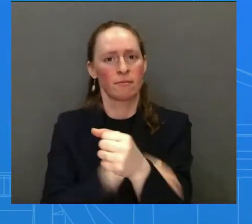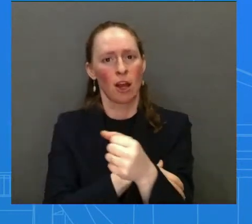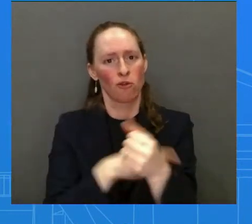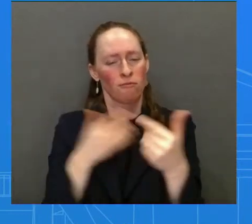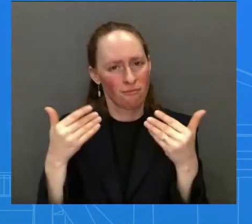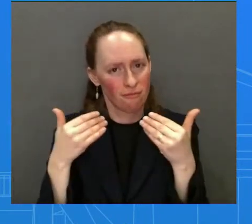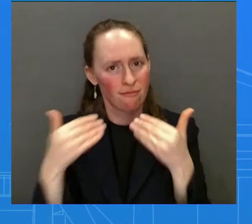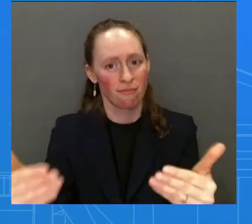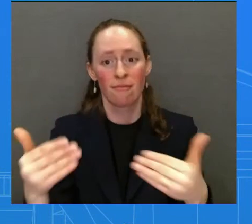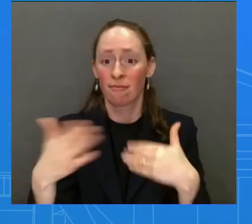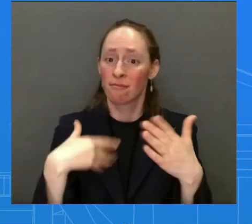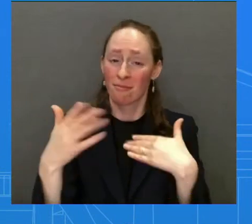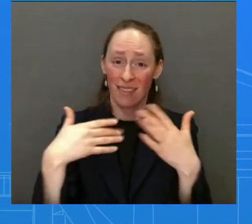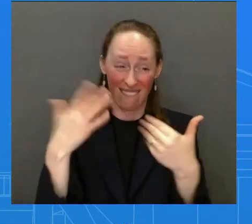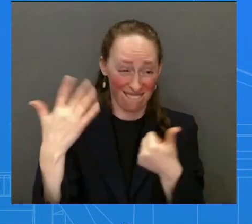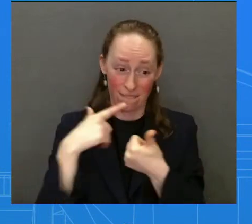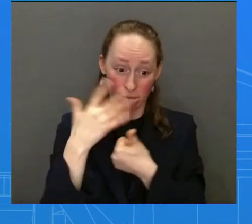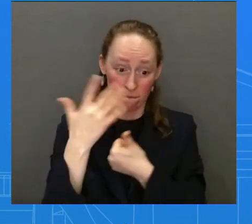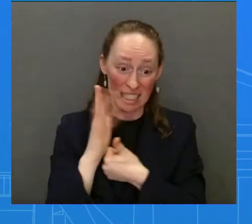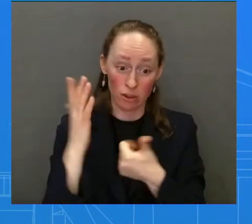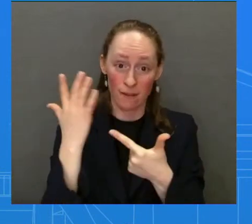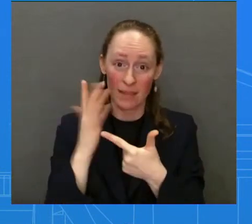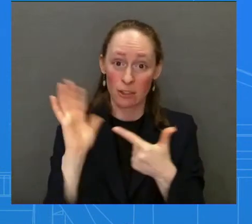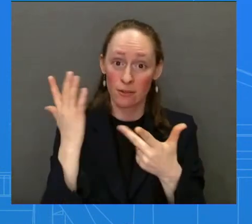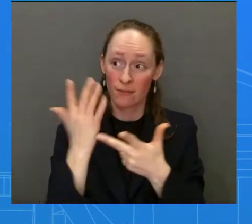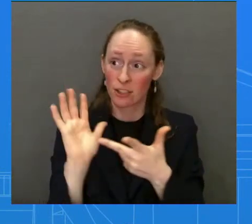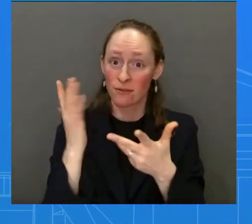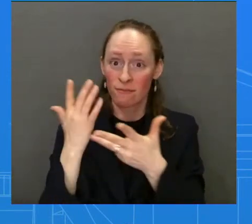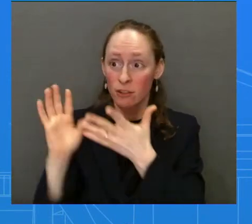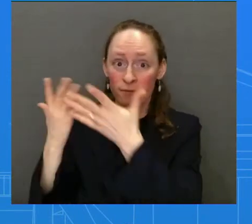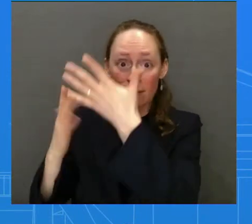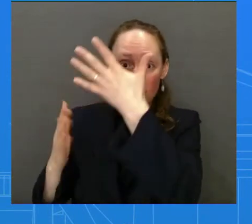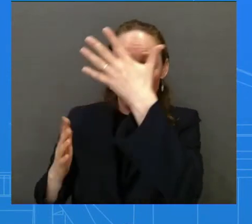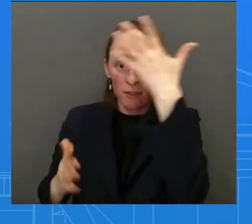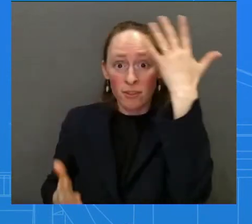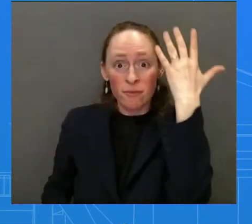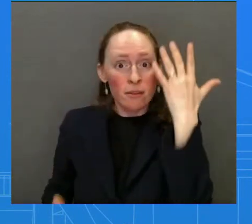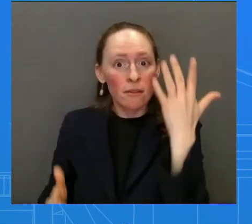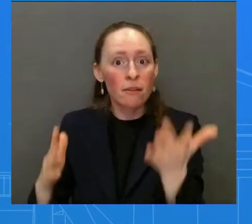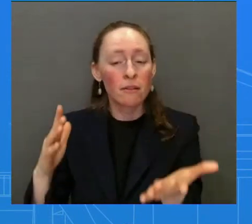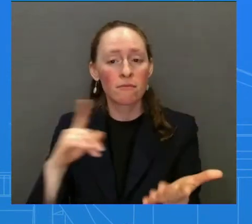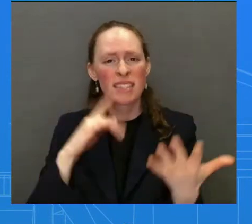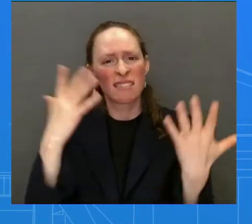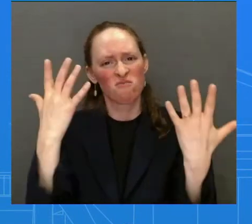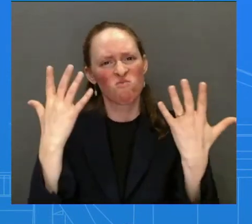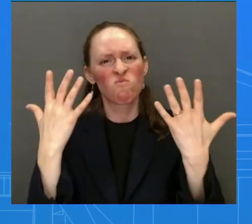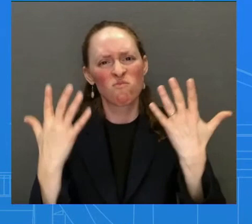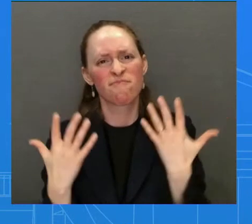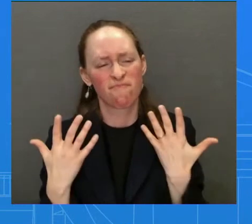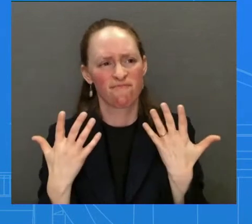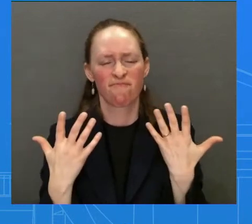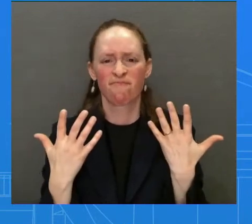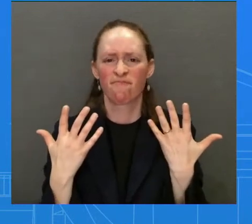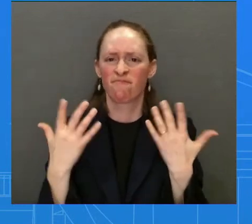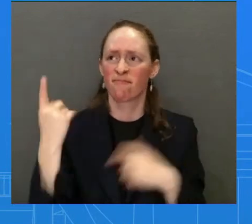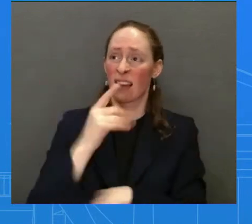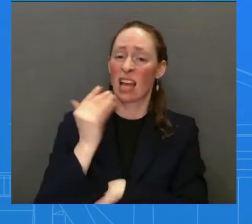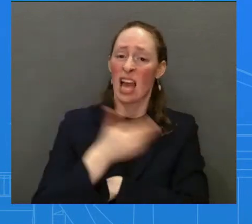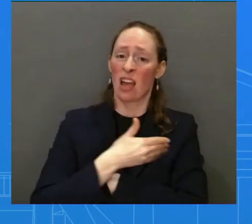So, again, this is a sad day for our country, for the people of Nashville, and our hearts go out to them. Go ahead.